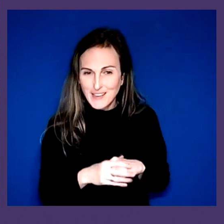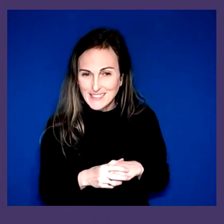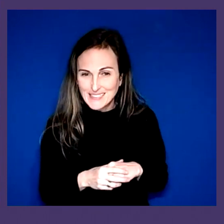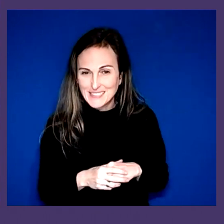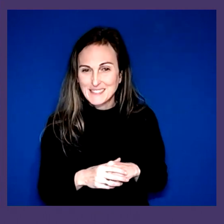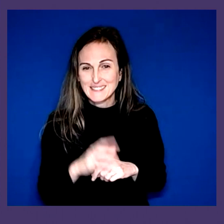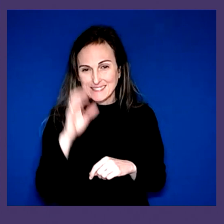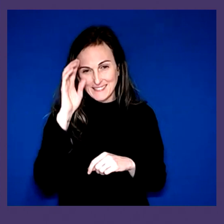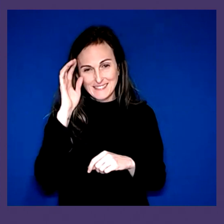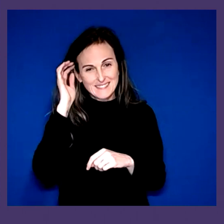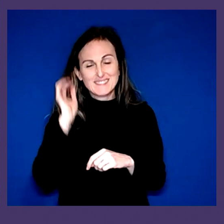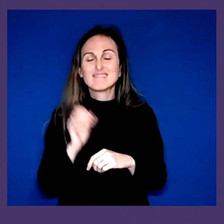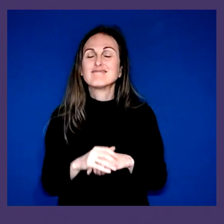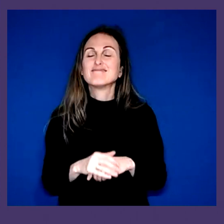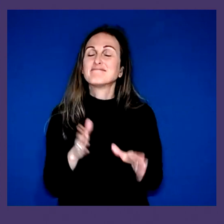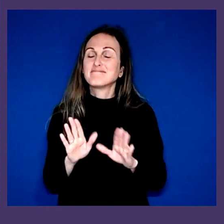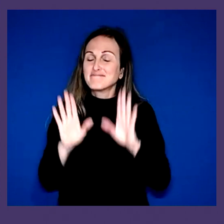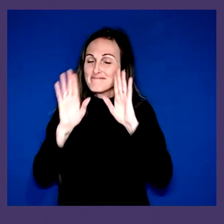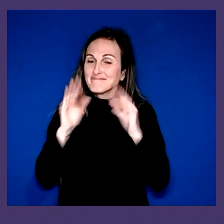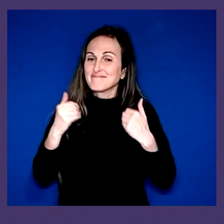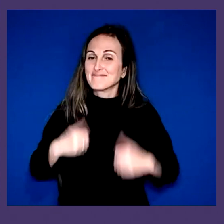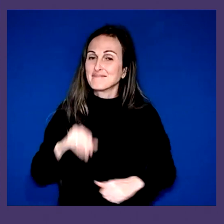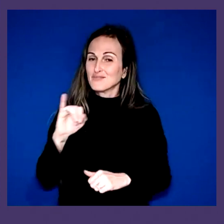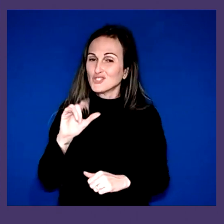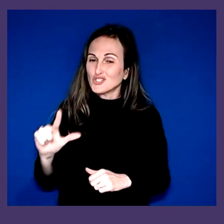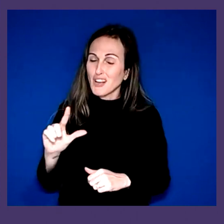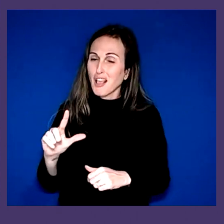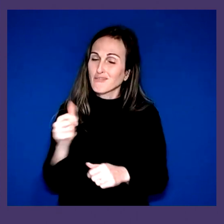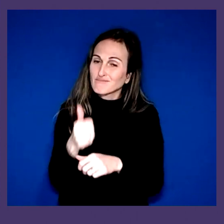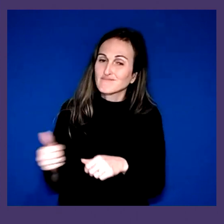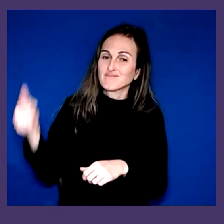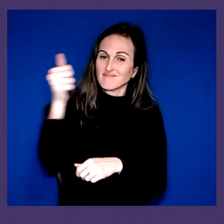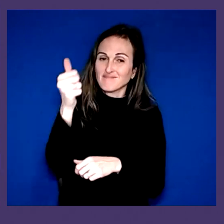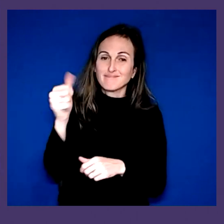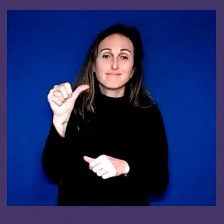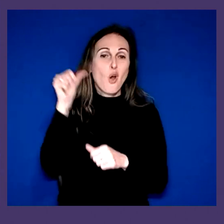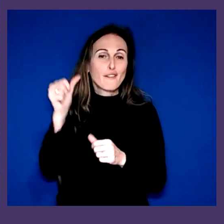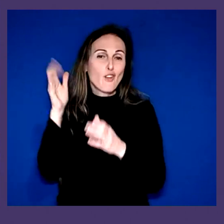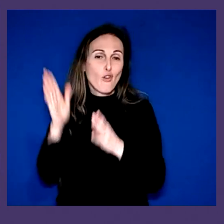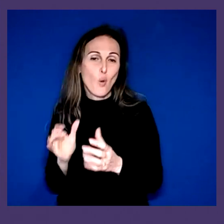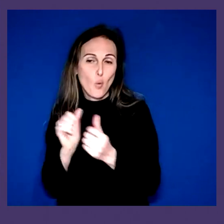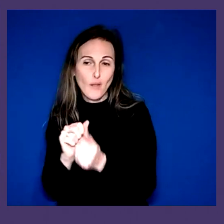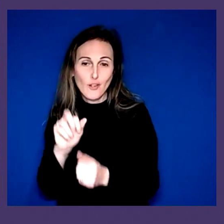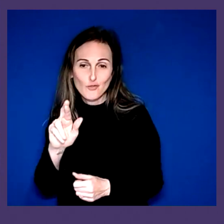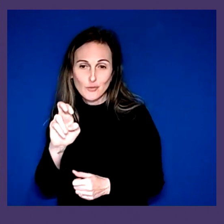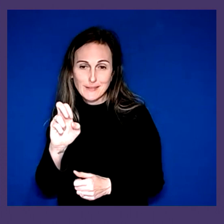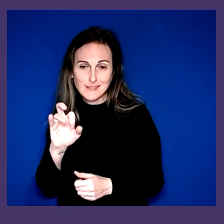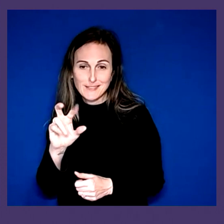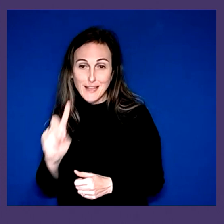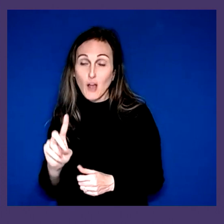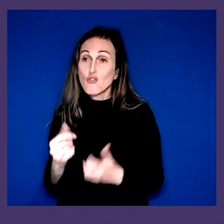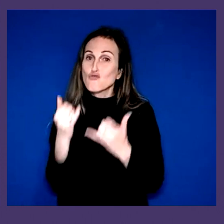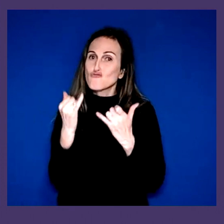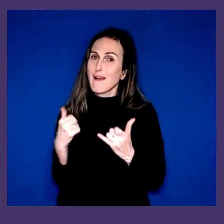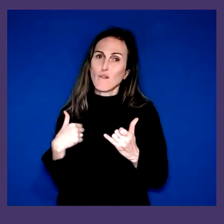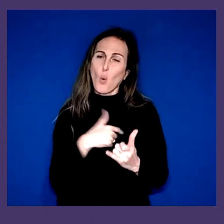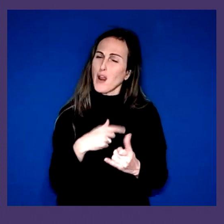Hi, I'm Jill Mecklenburger, Principal Audiologist with ReSound. We're currently going through a revolution of what hearing aids do for our customers.